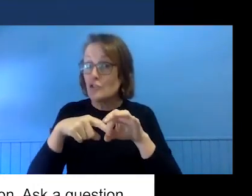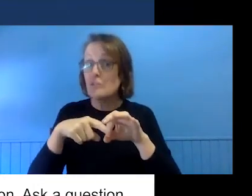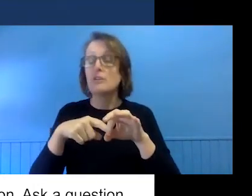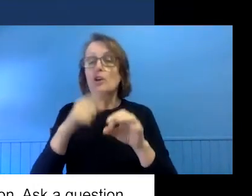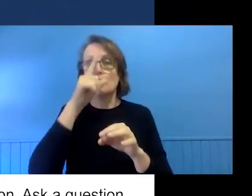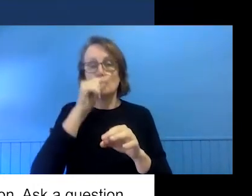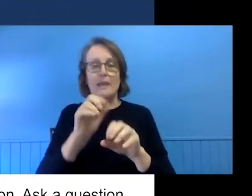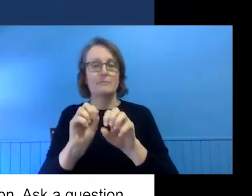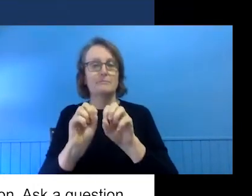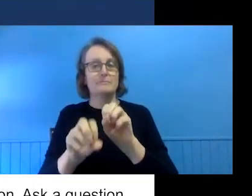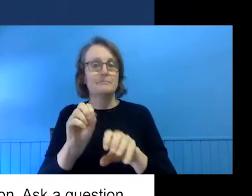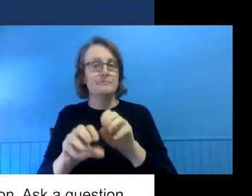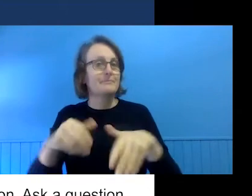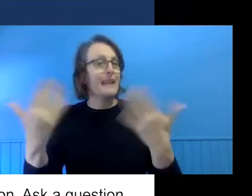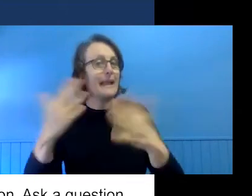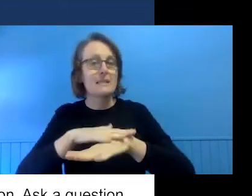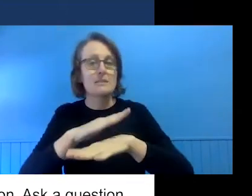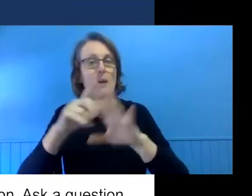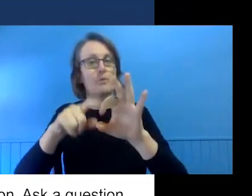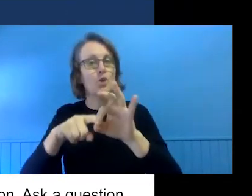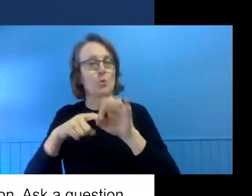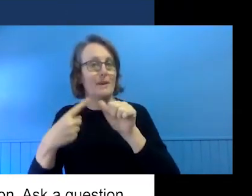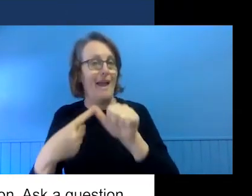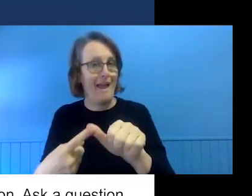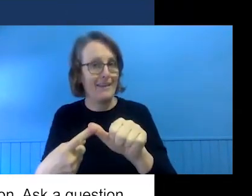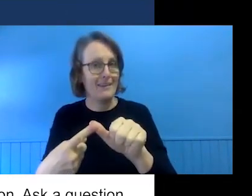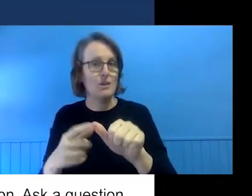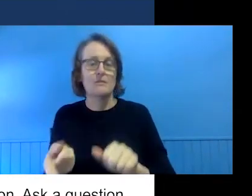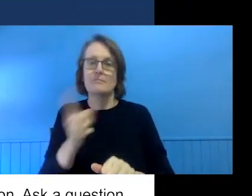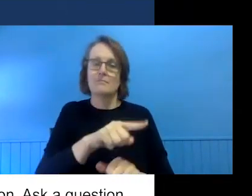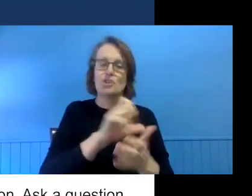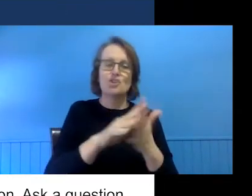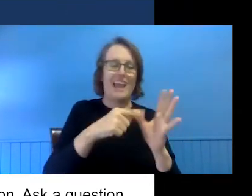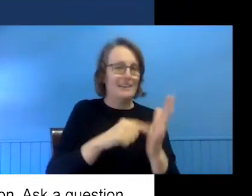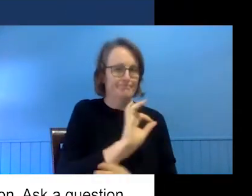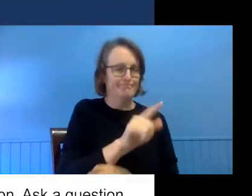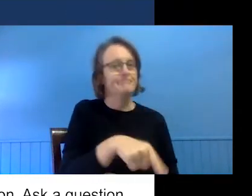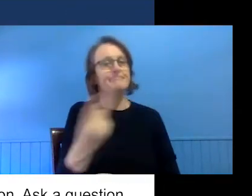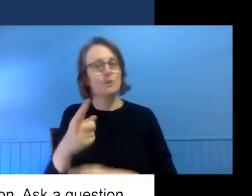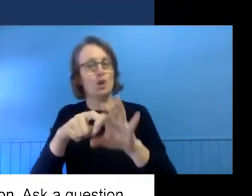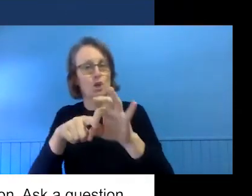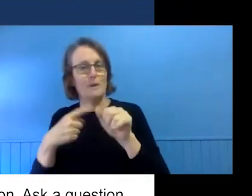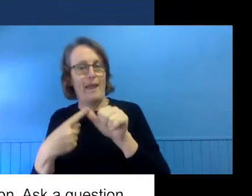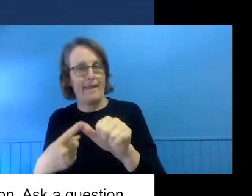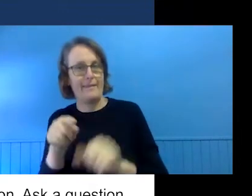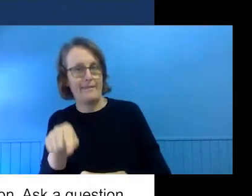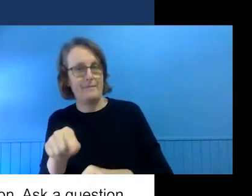free to post these at any time in the Q&A button rather than sending them through the chat so we don't lose them. We'll aim to get through